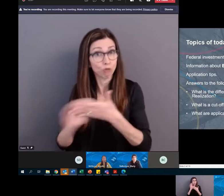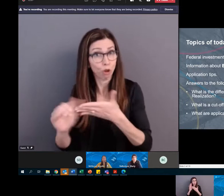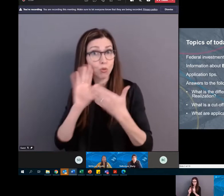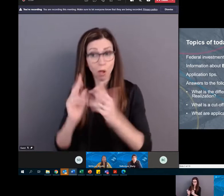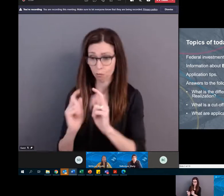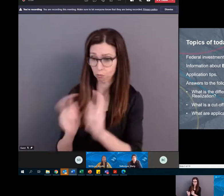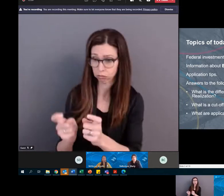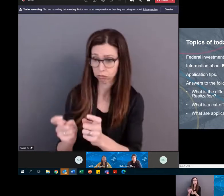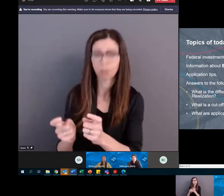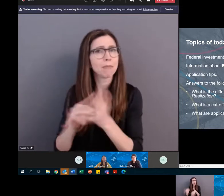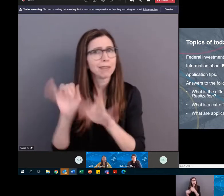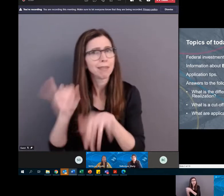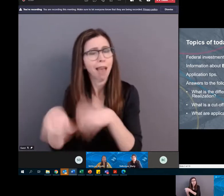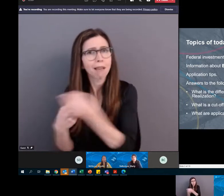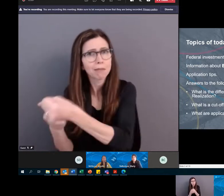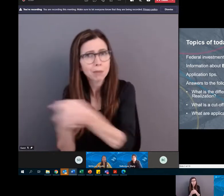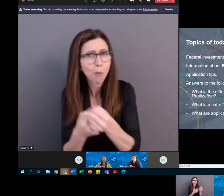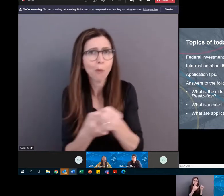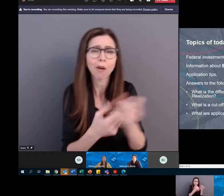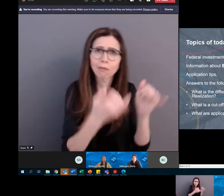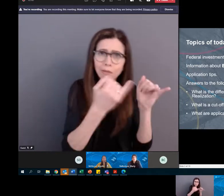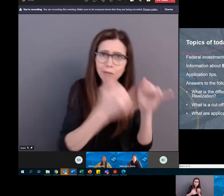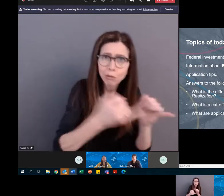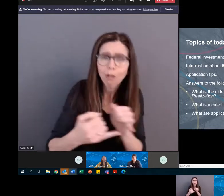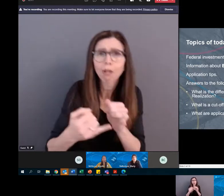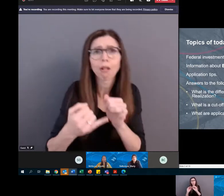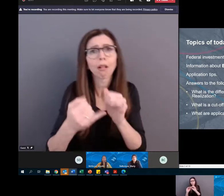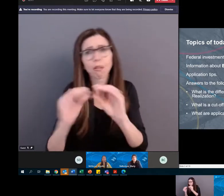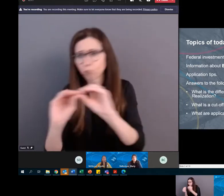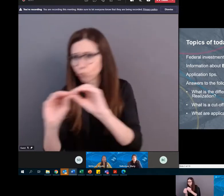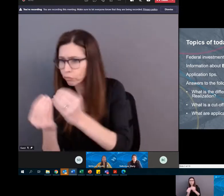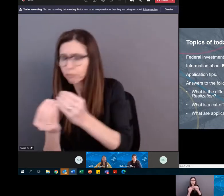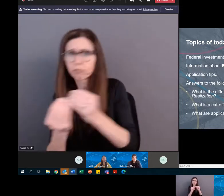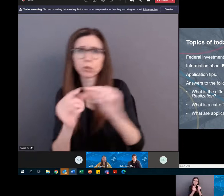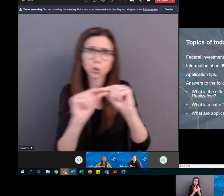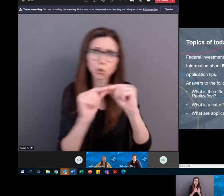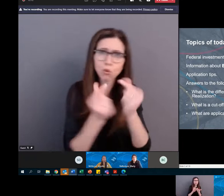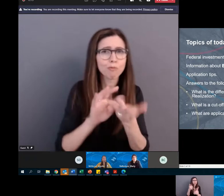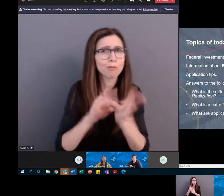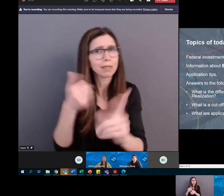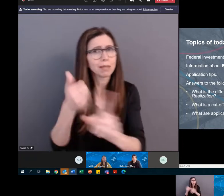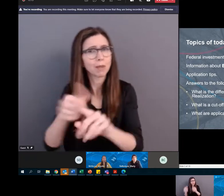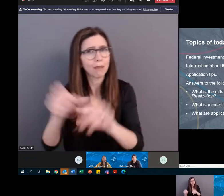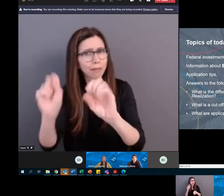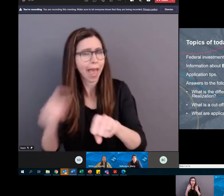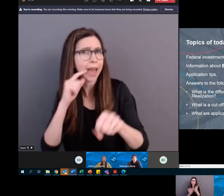and arts organizations to undertake research, development,